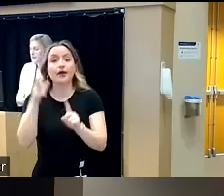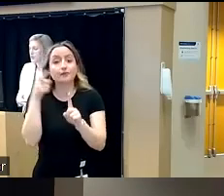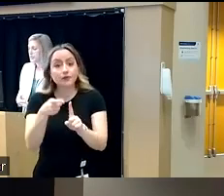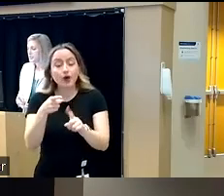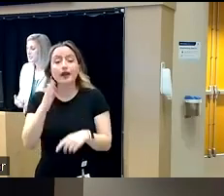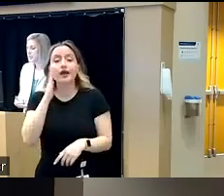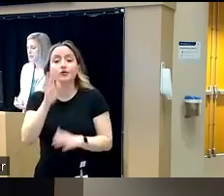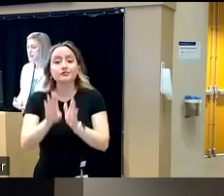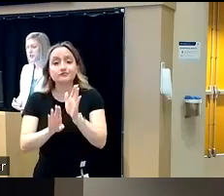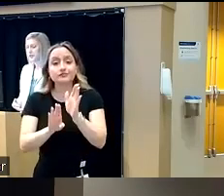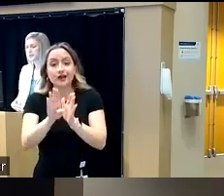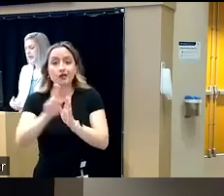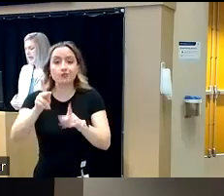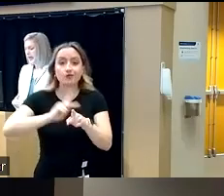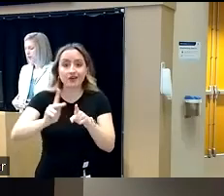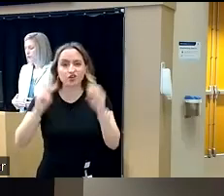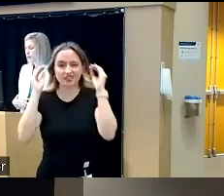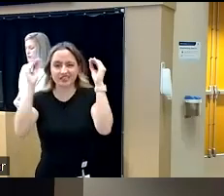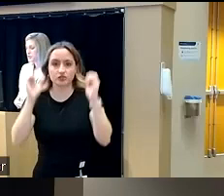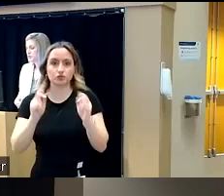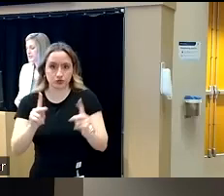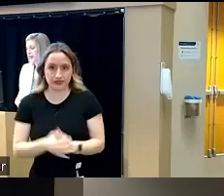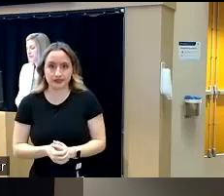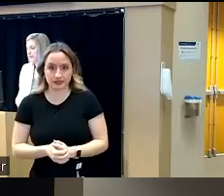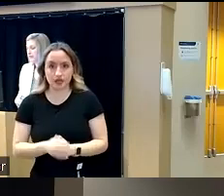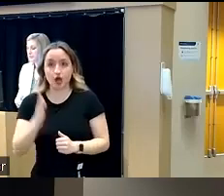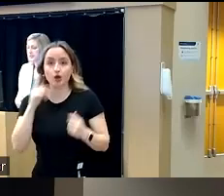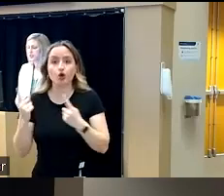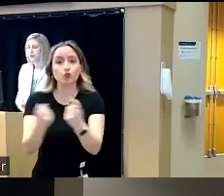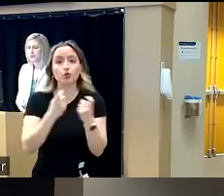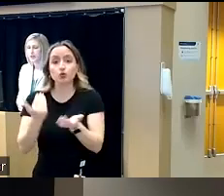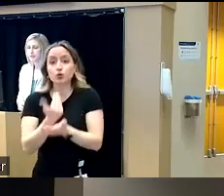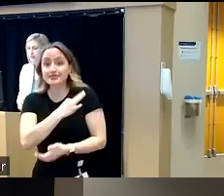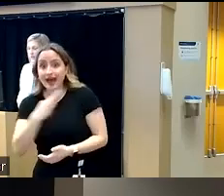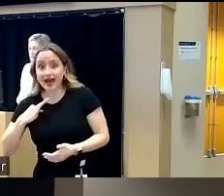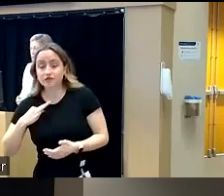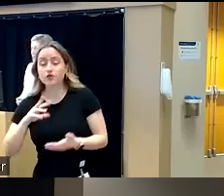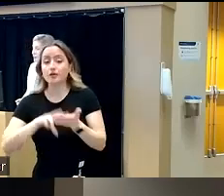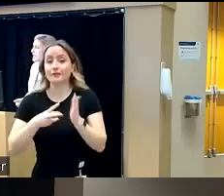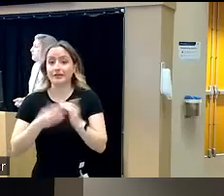and cheap teaching opportunities and recruits new staff and retains current staff it's really unique